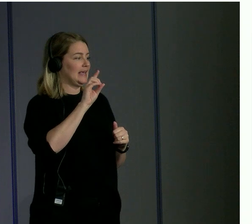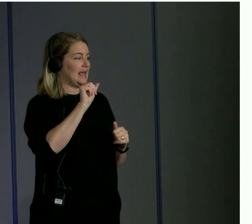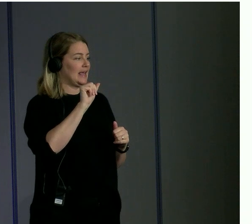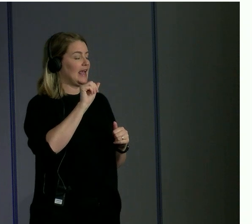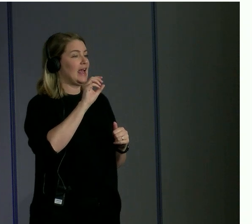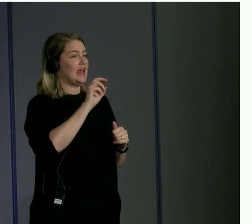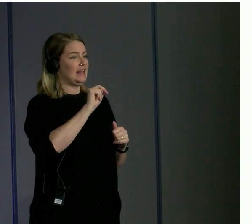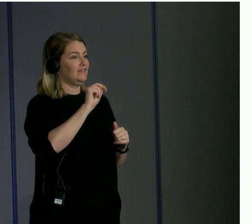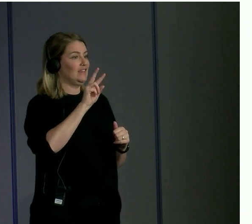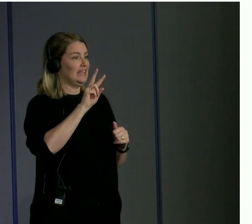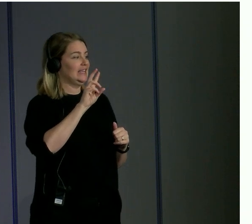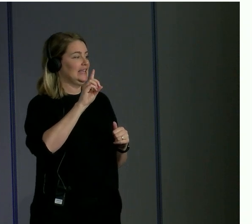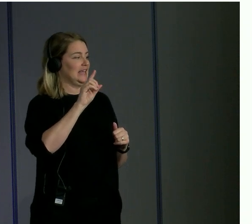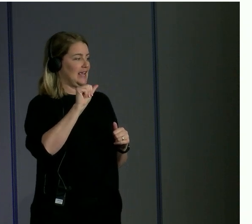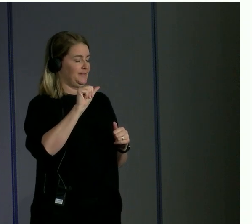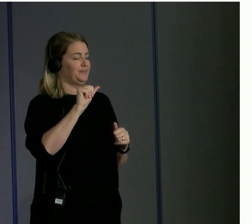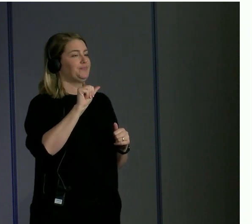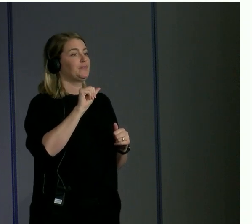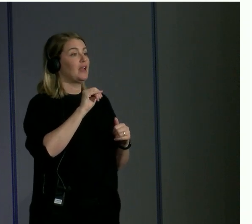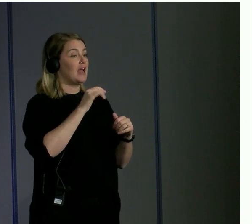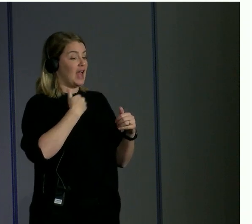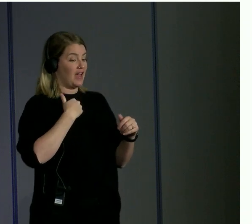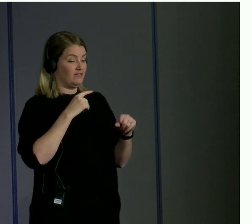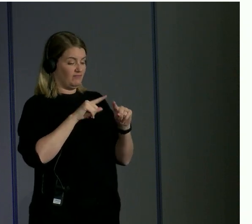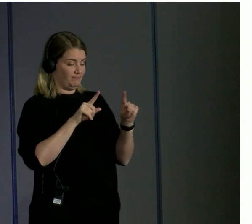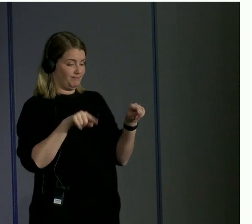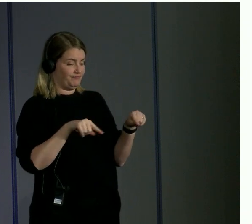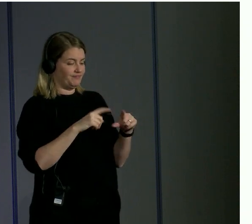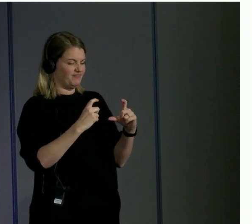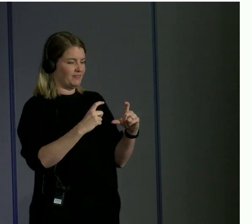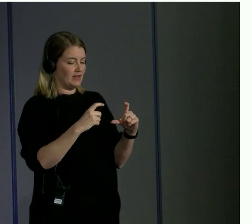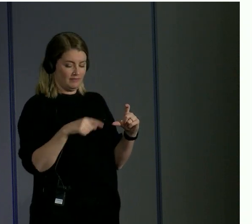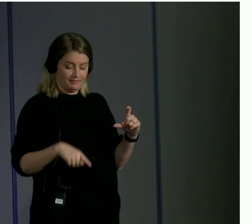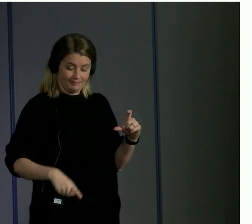postcards here down at the bottom that give you a cheat sheet of some of the shortcuts you can use.